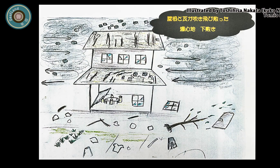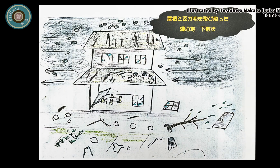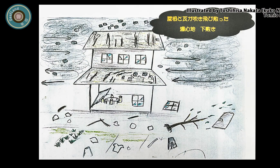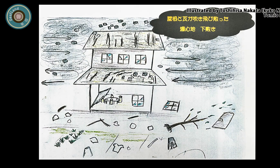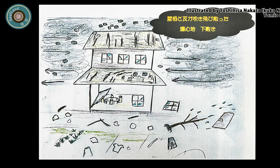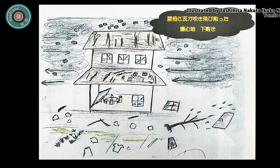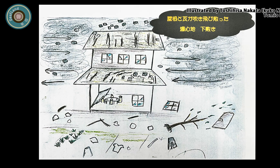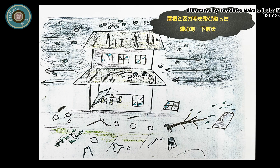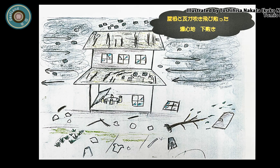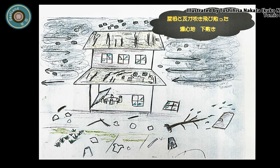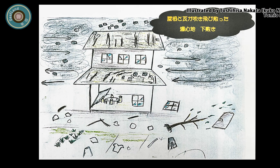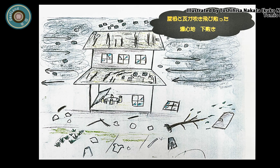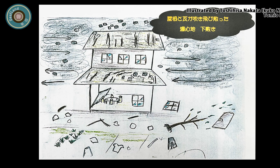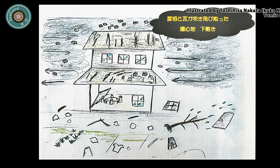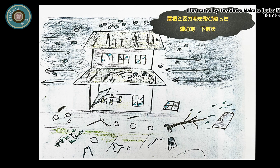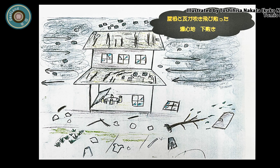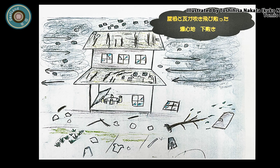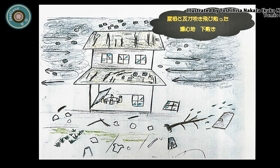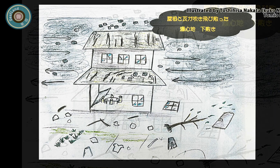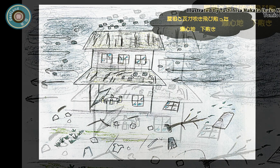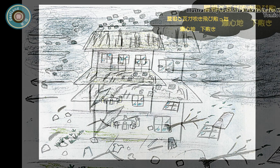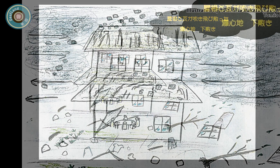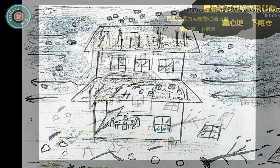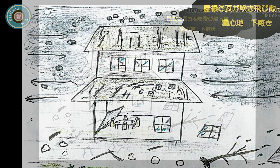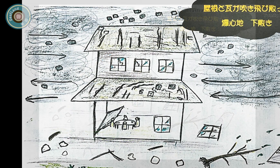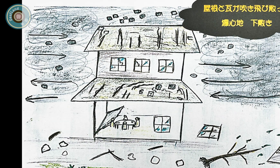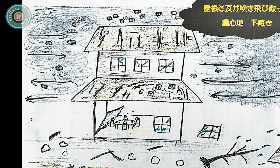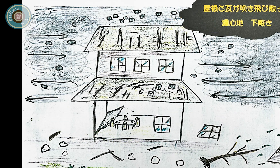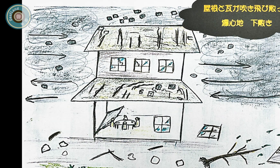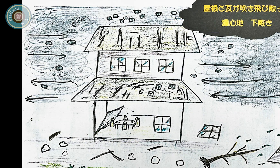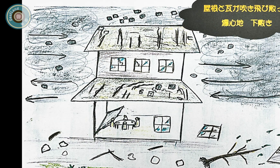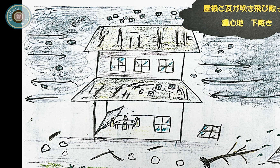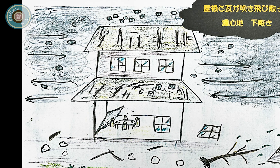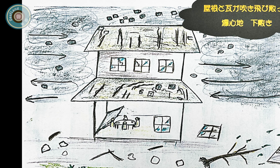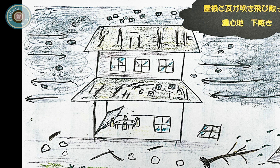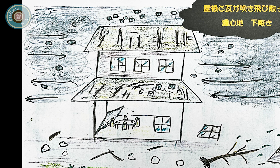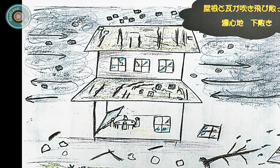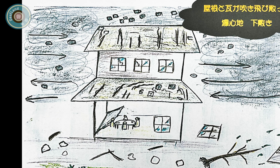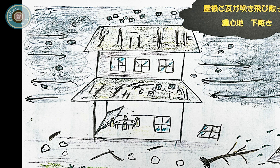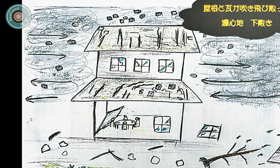Mr. Toshihisa Nakata’s “Recollection,” Roof debris, and roof tiles were scattered